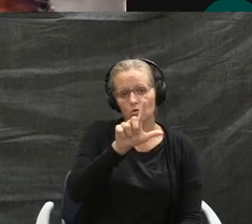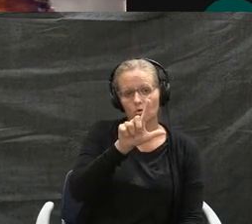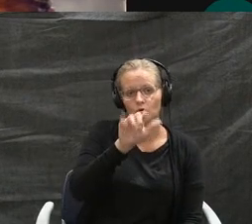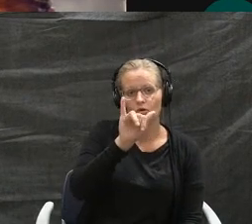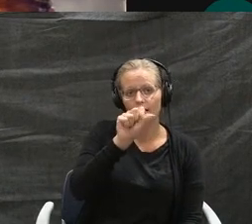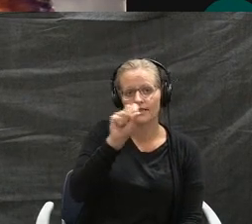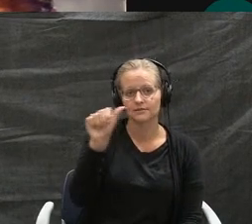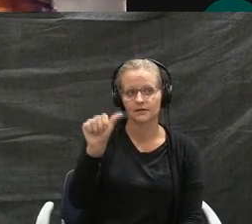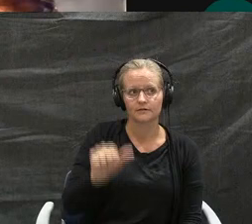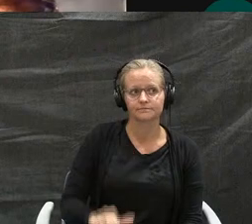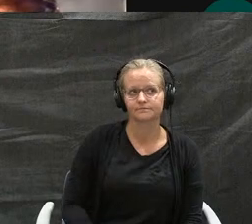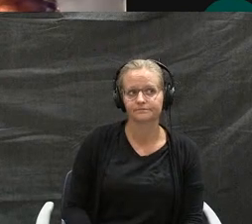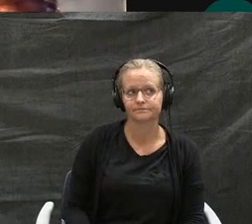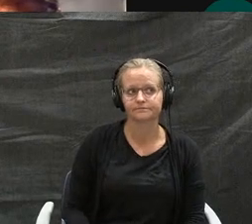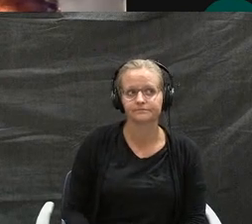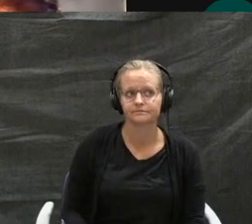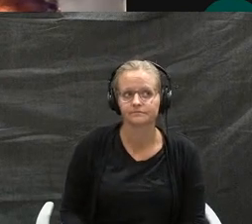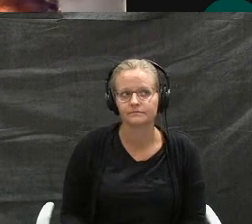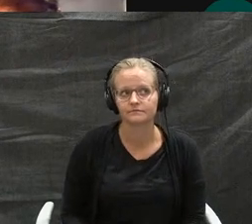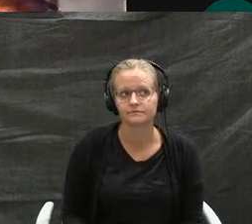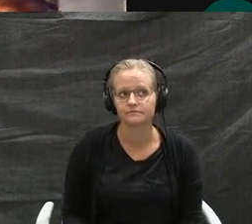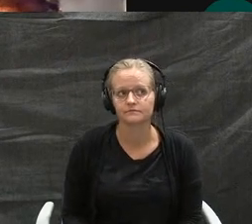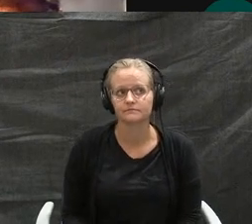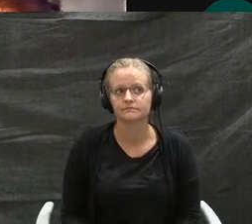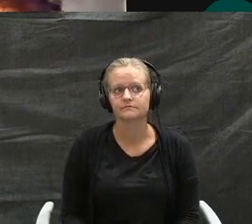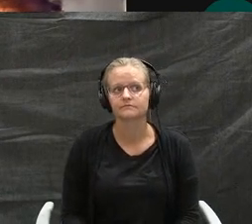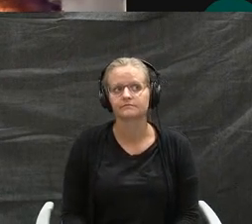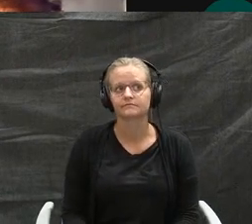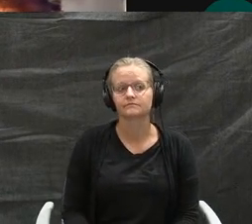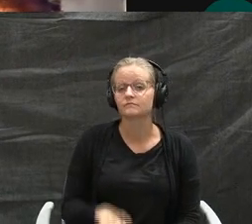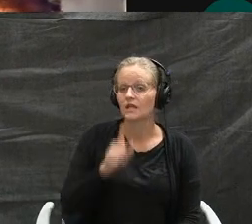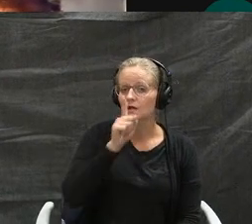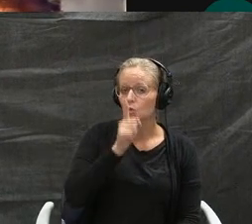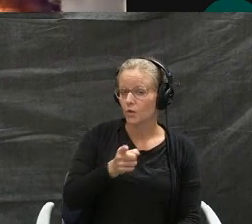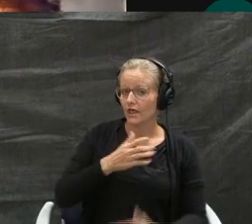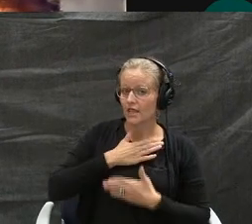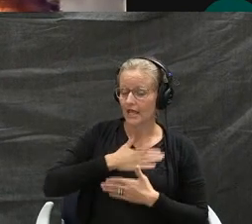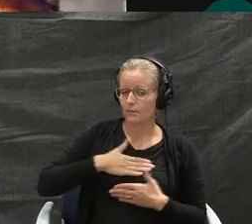Answer you know, I, I really appreciate the recommendation